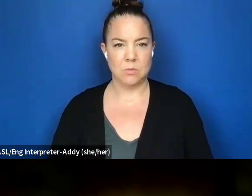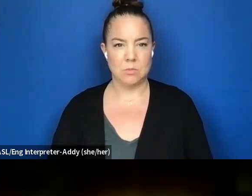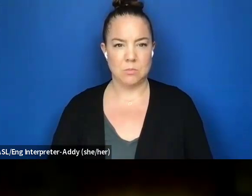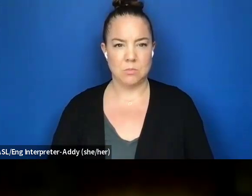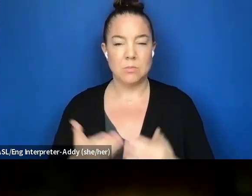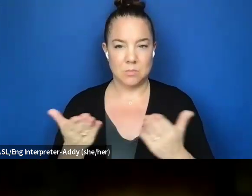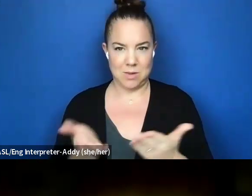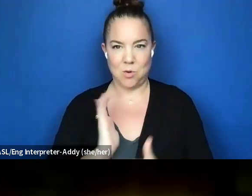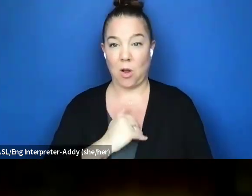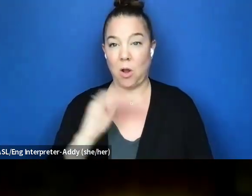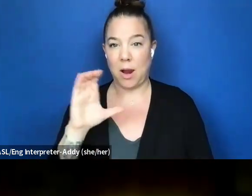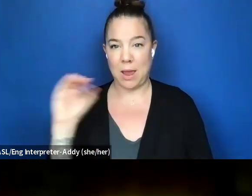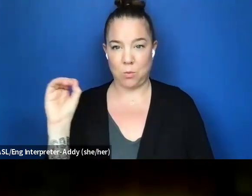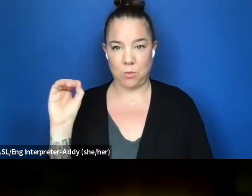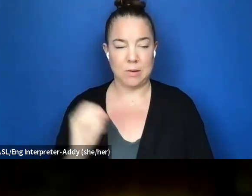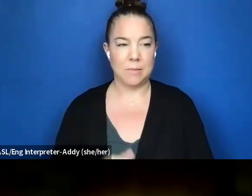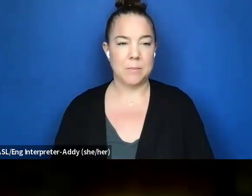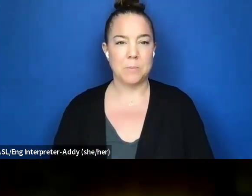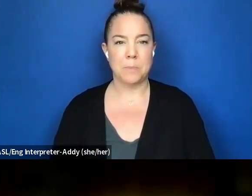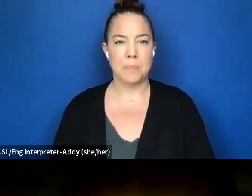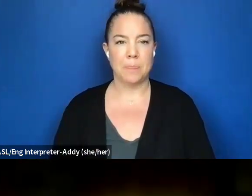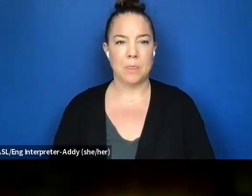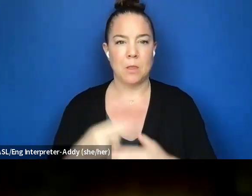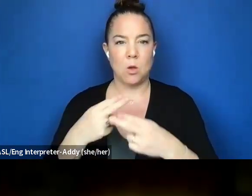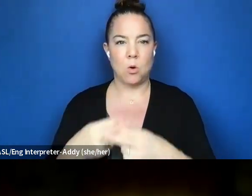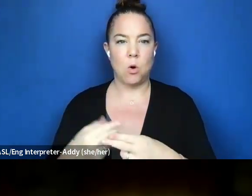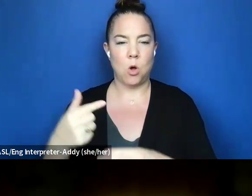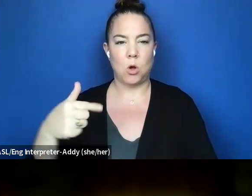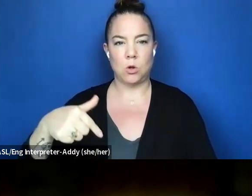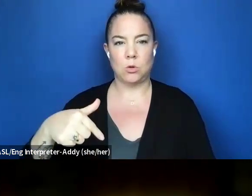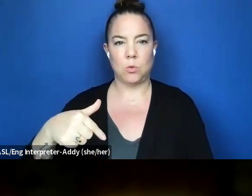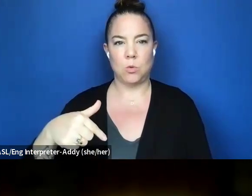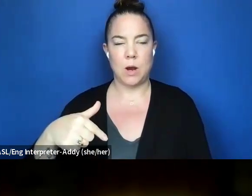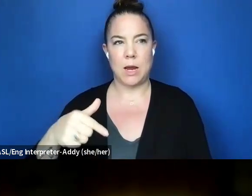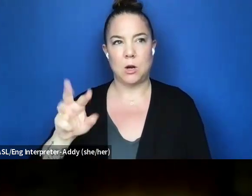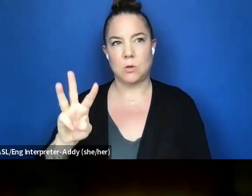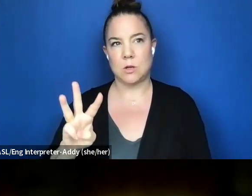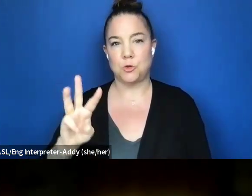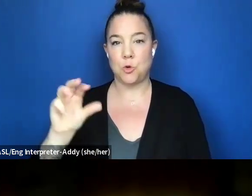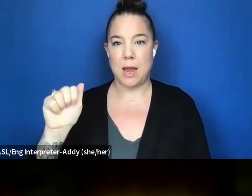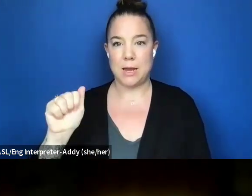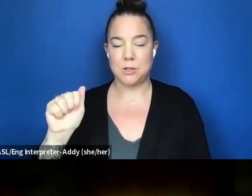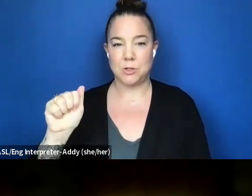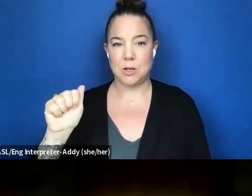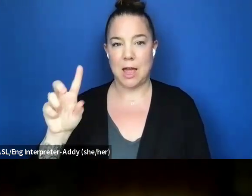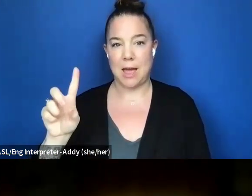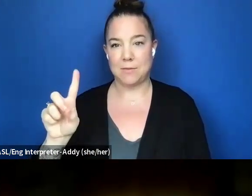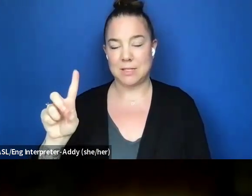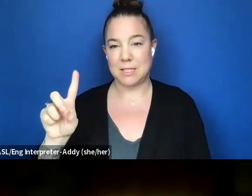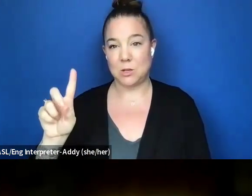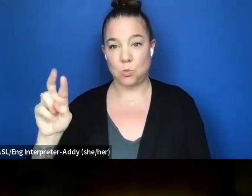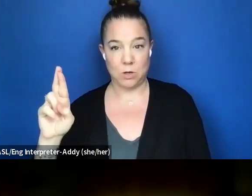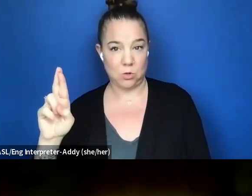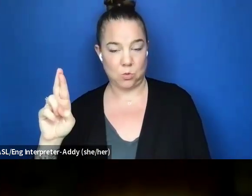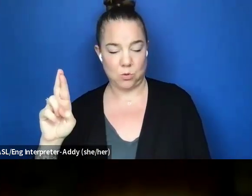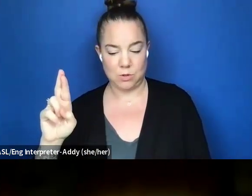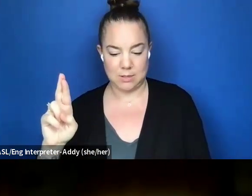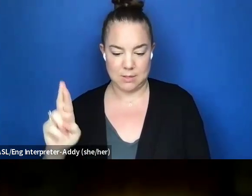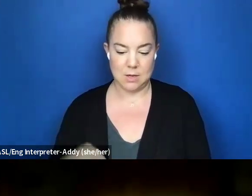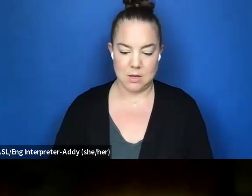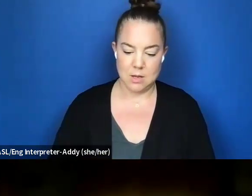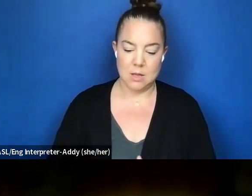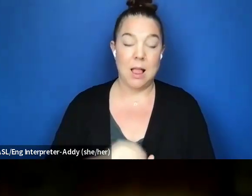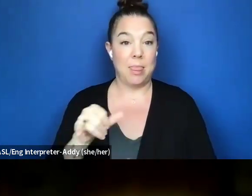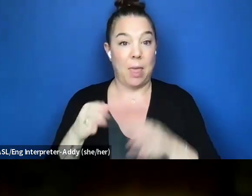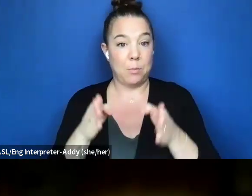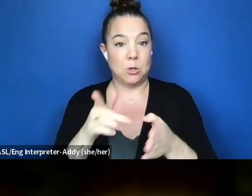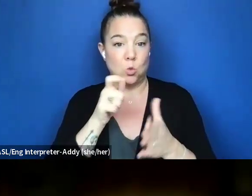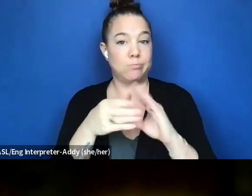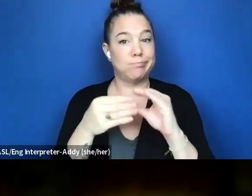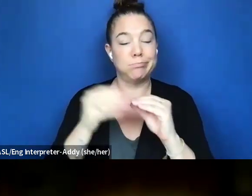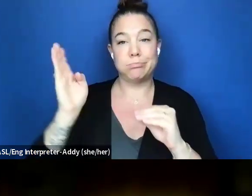Don Posh: and they have. It's called Guar. It's greater Wisconsin aging advocacy, resource, and they were the person that did. The presentation was talking about